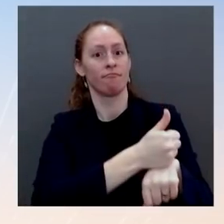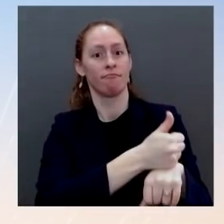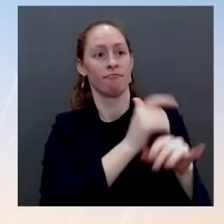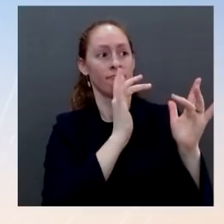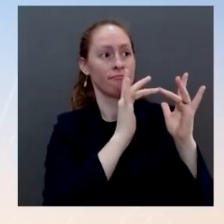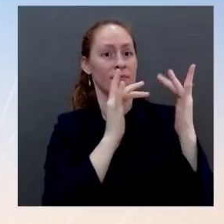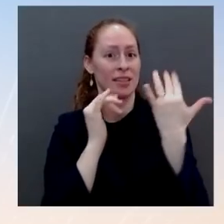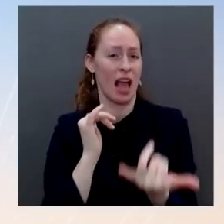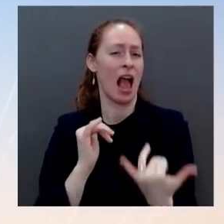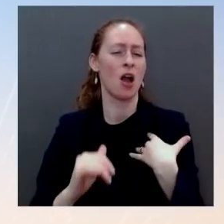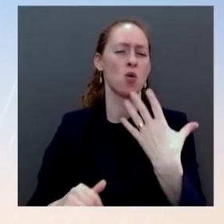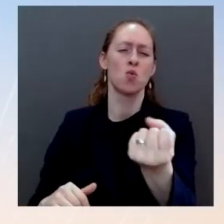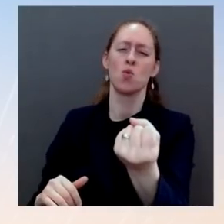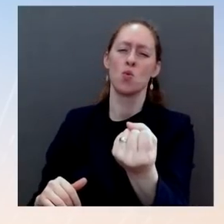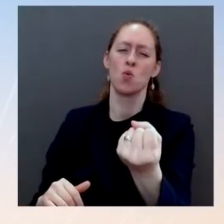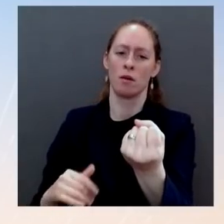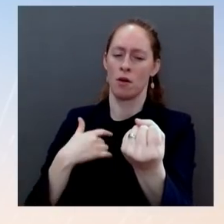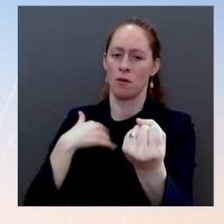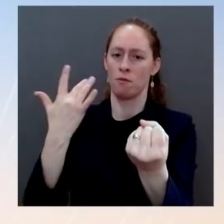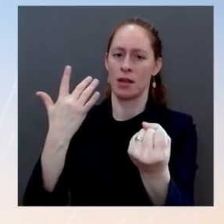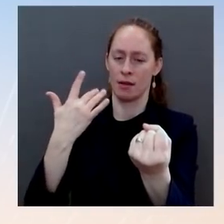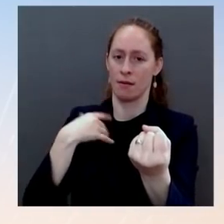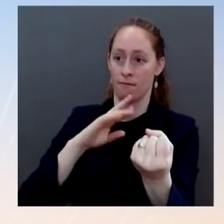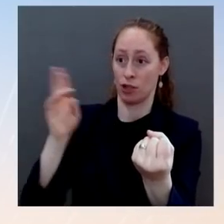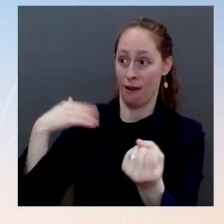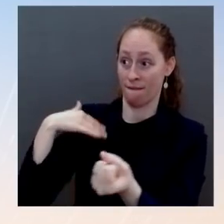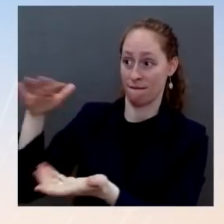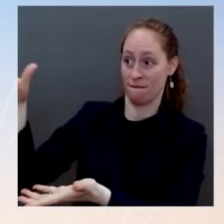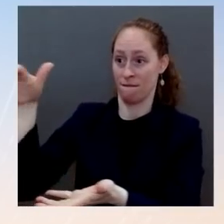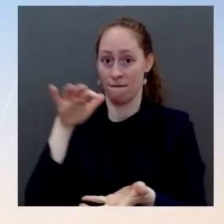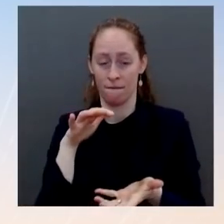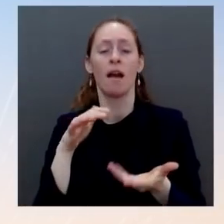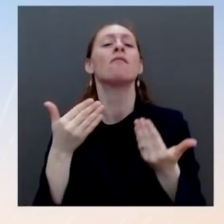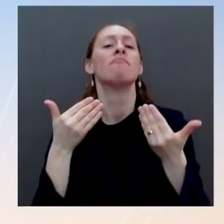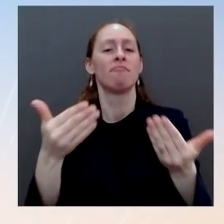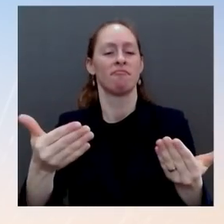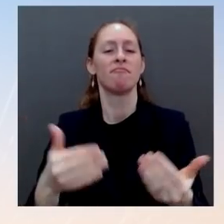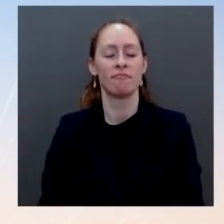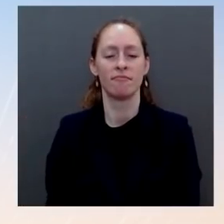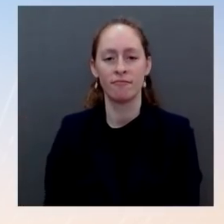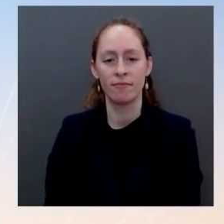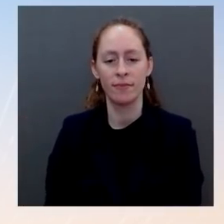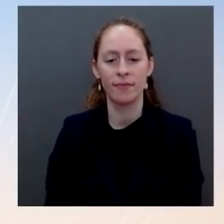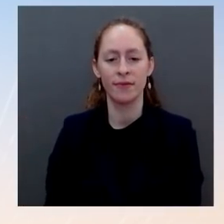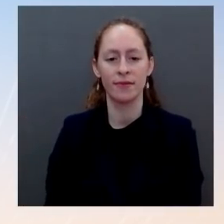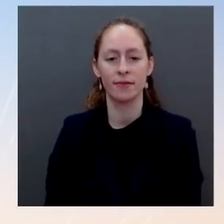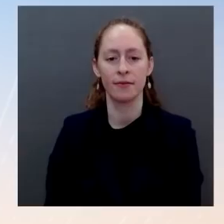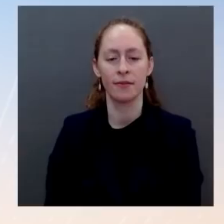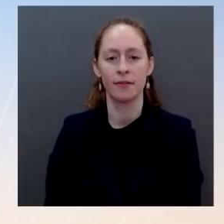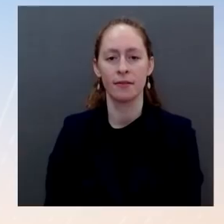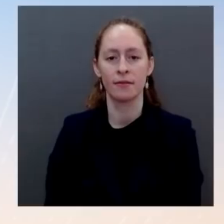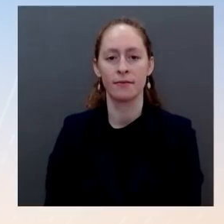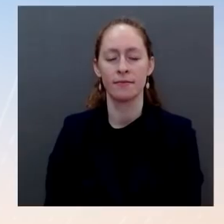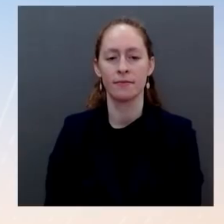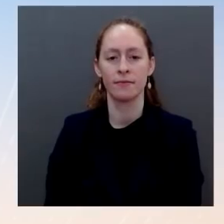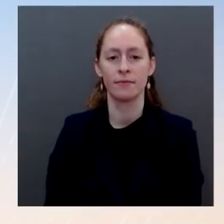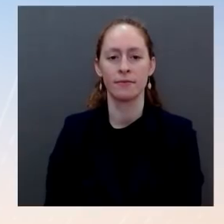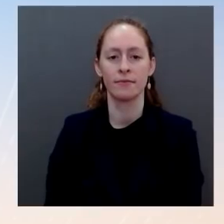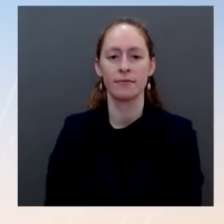The Press: The Postal Service has asked OSHA for a temporary waiver on their vaccine mandate. I'm wondering what the response from the White House is.